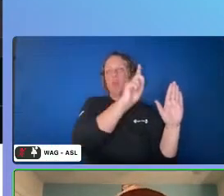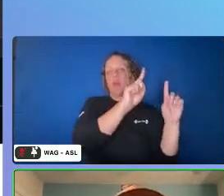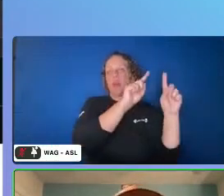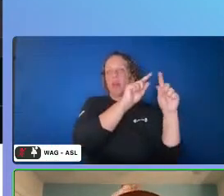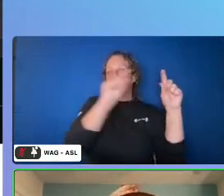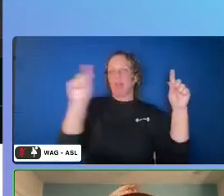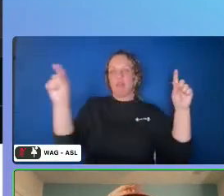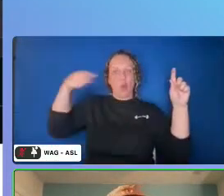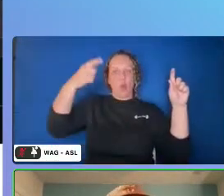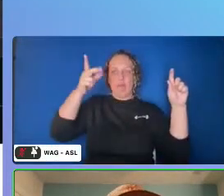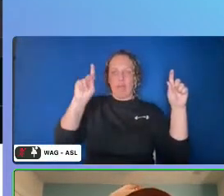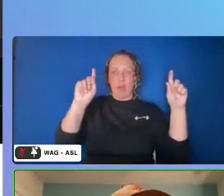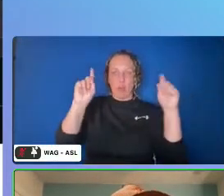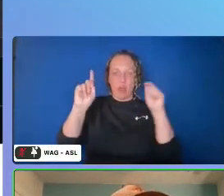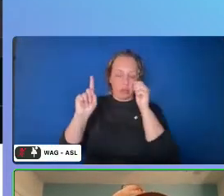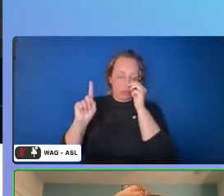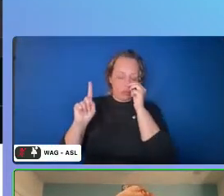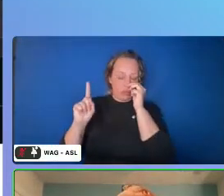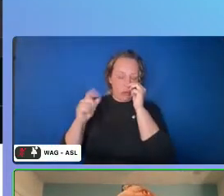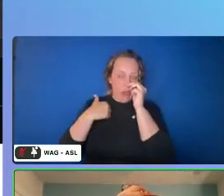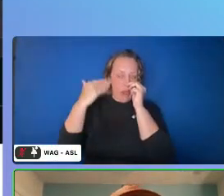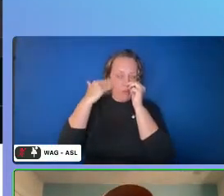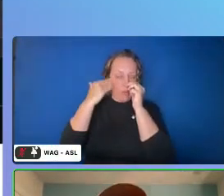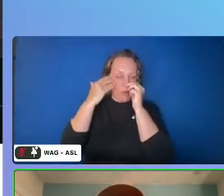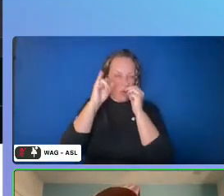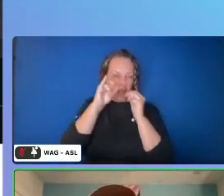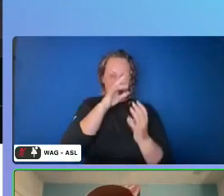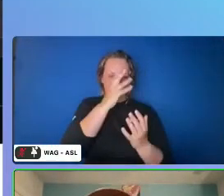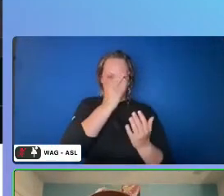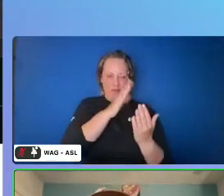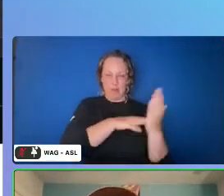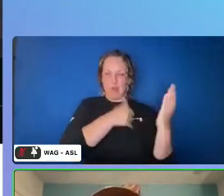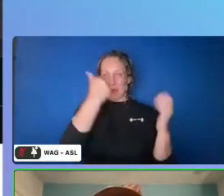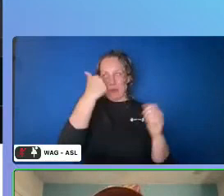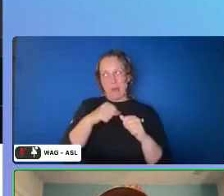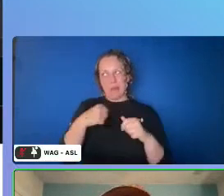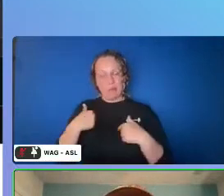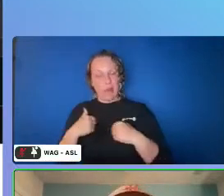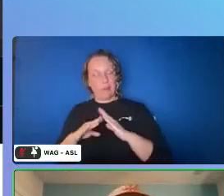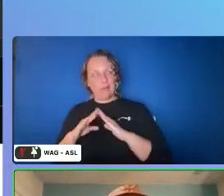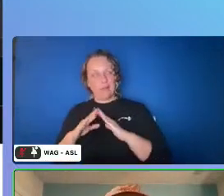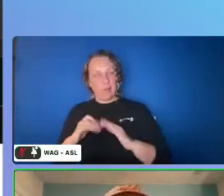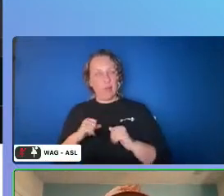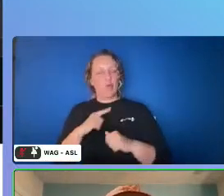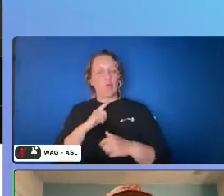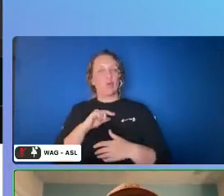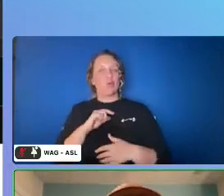And I'm familiar enough with this content because remember, I'm playing the developer who is authoring this content,